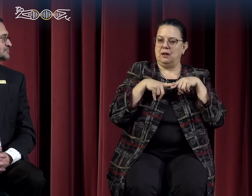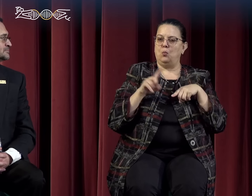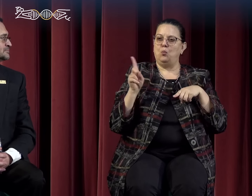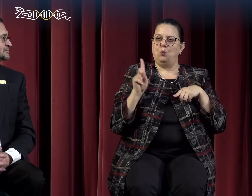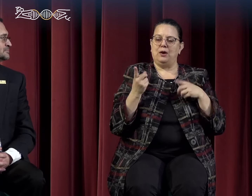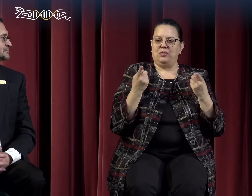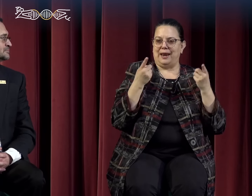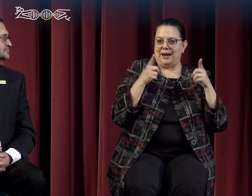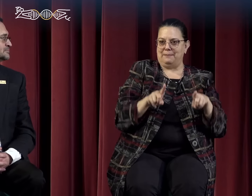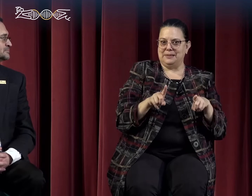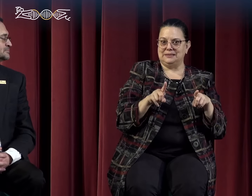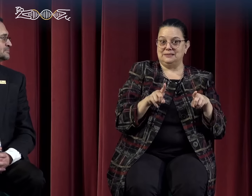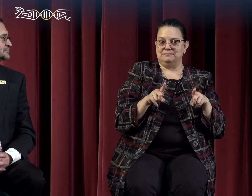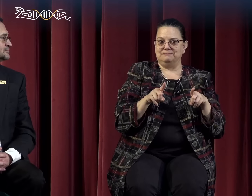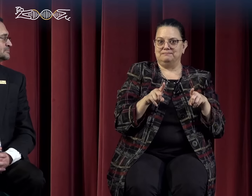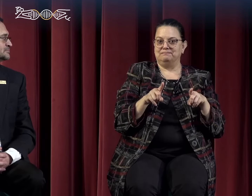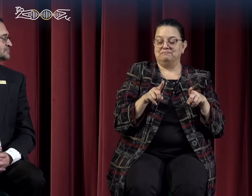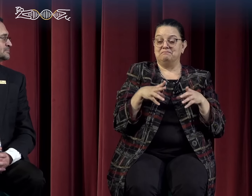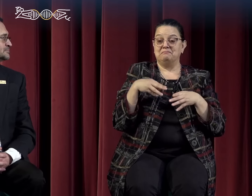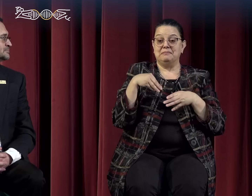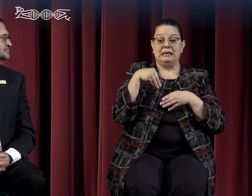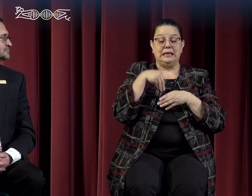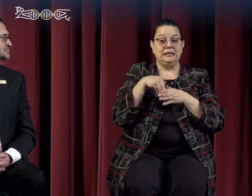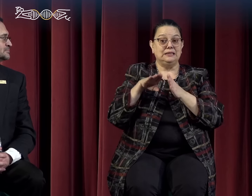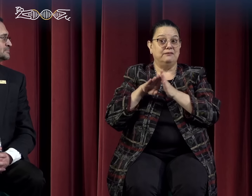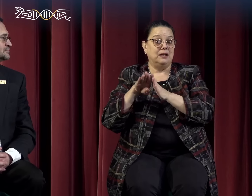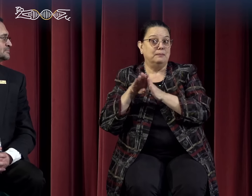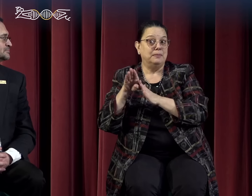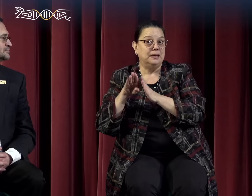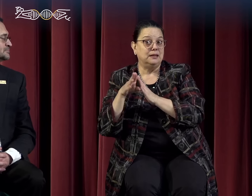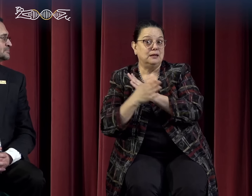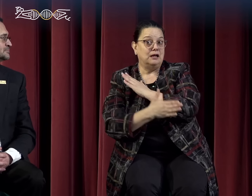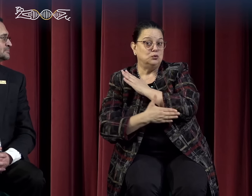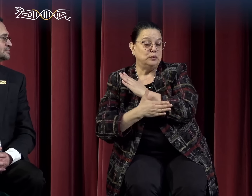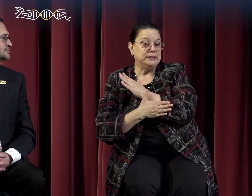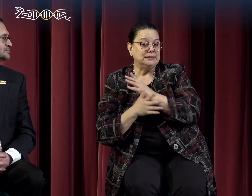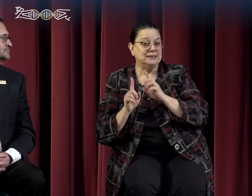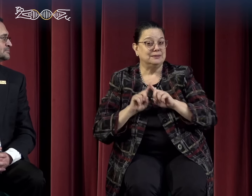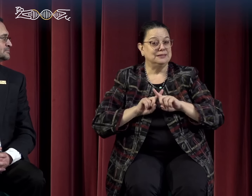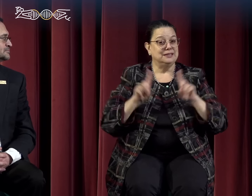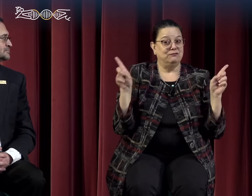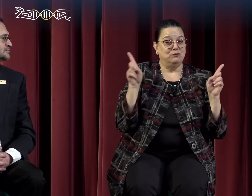going to depend on where Deaf people lived, life in developing